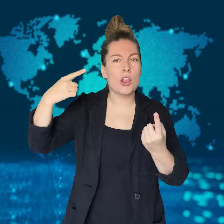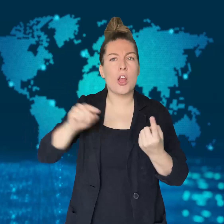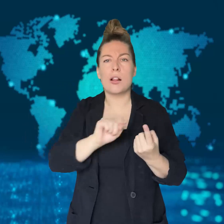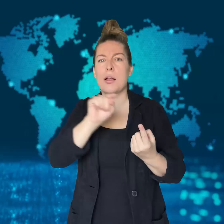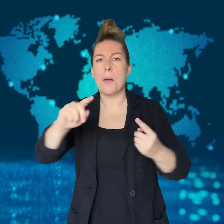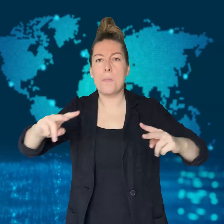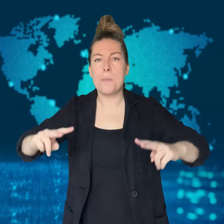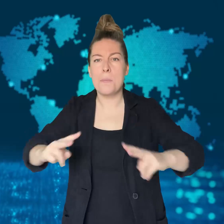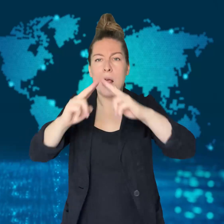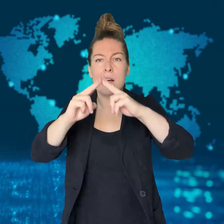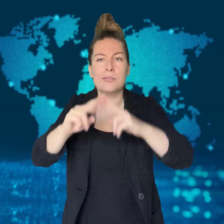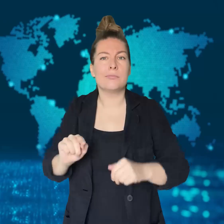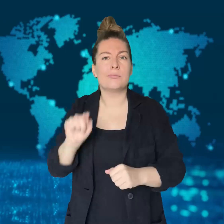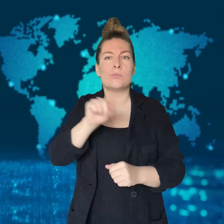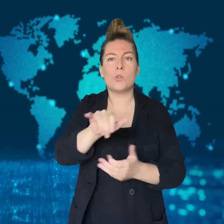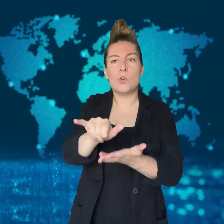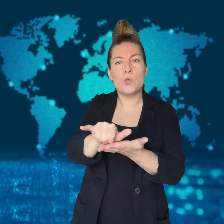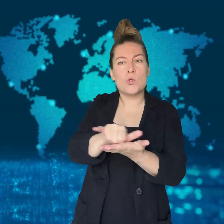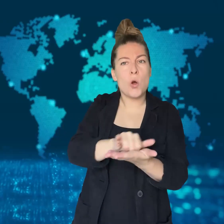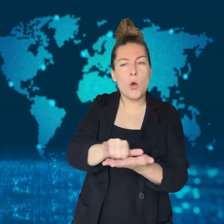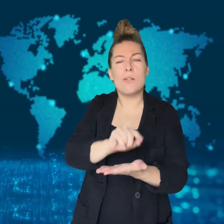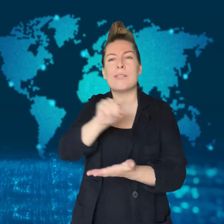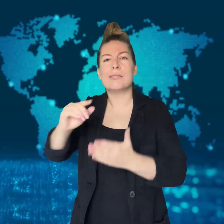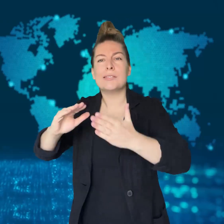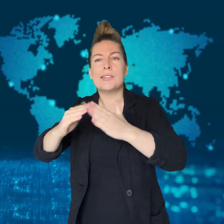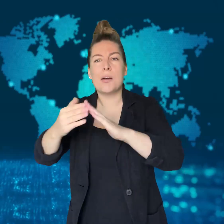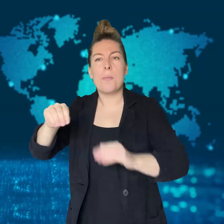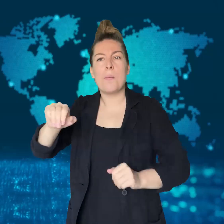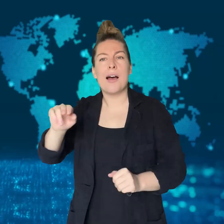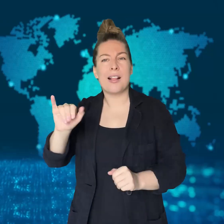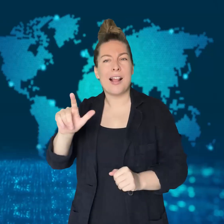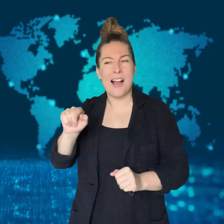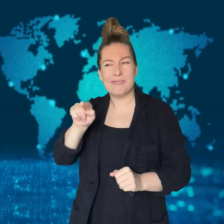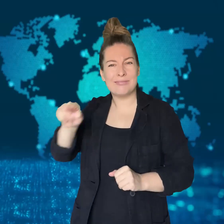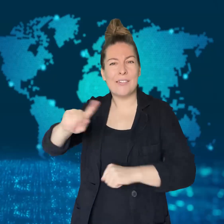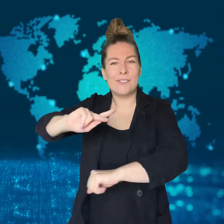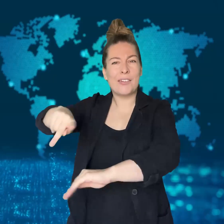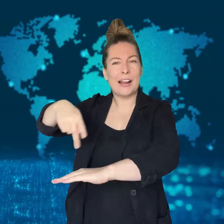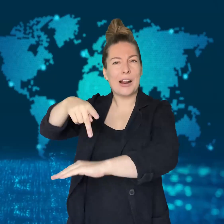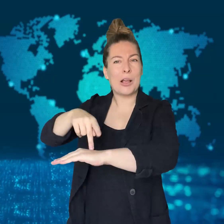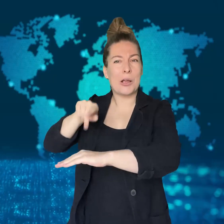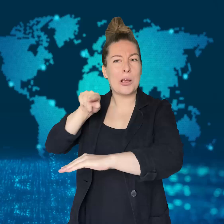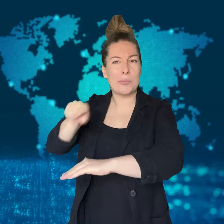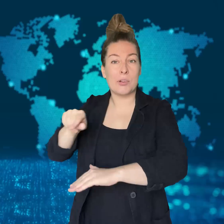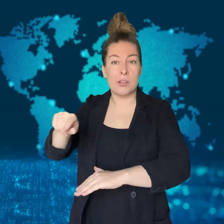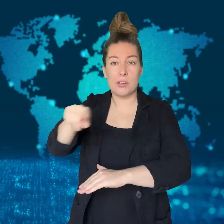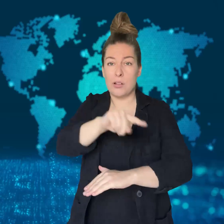weapons being sold to Israel.